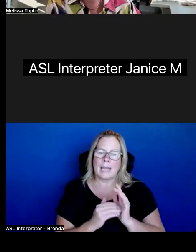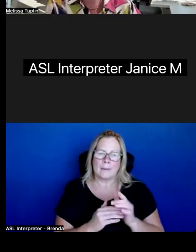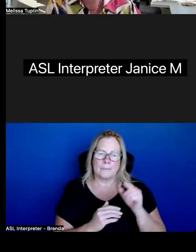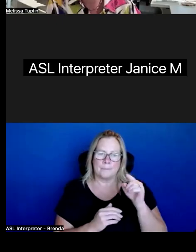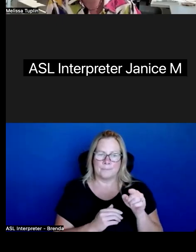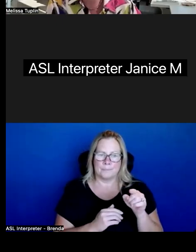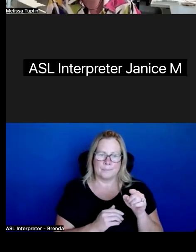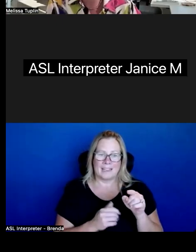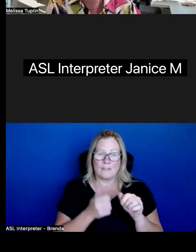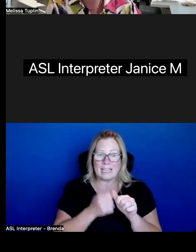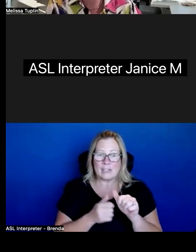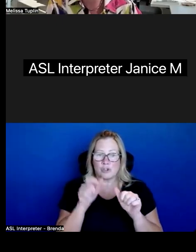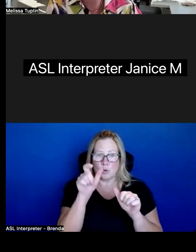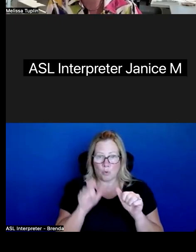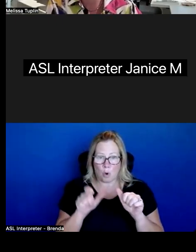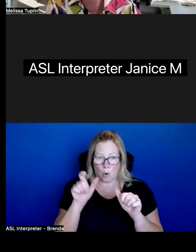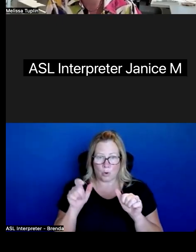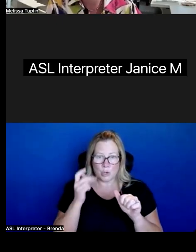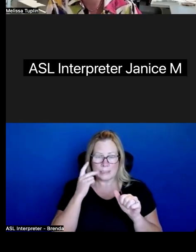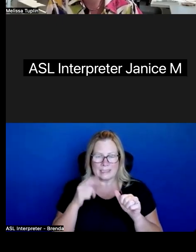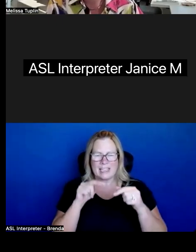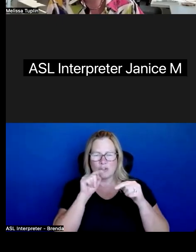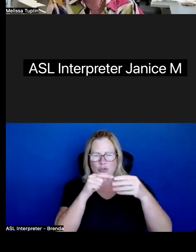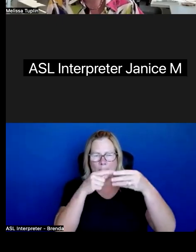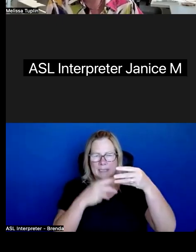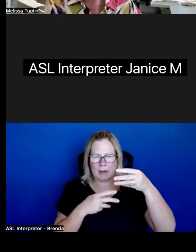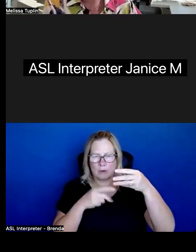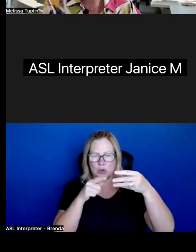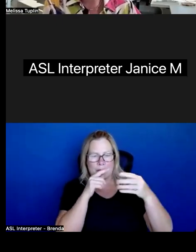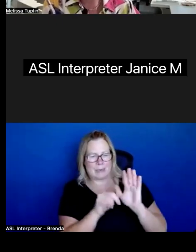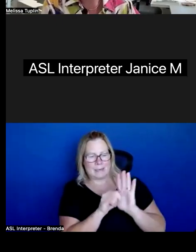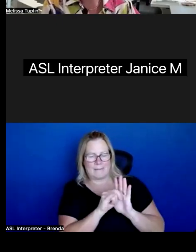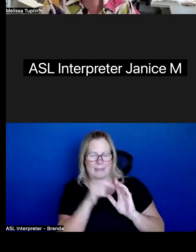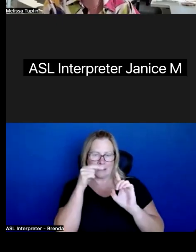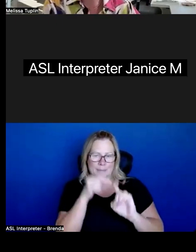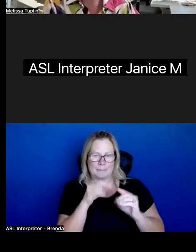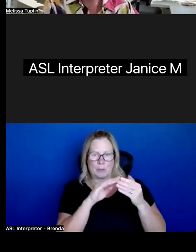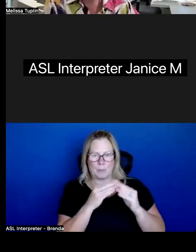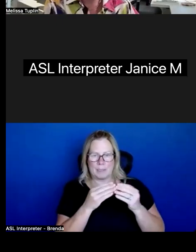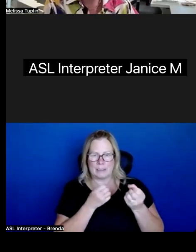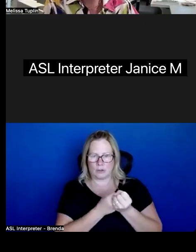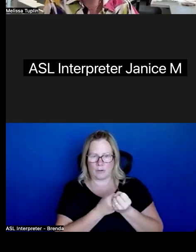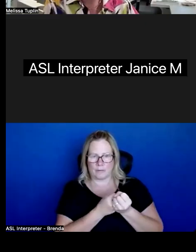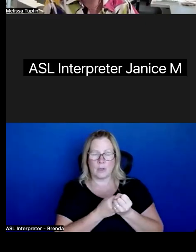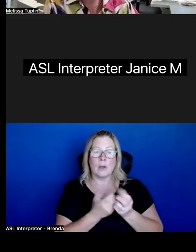identify a specific community served, and we want to acknowledge that the language